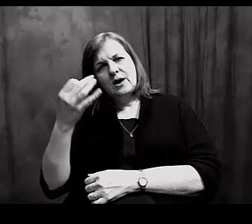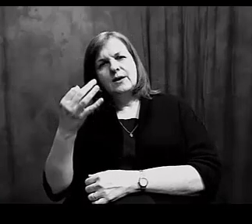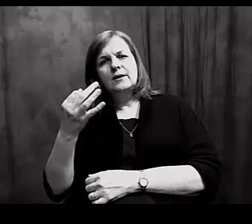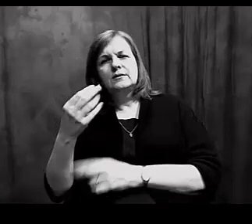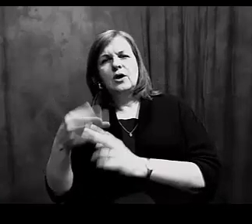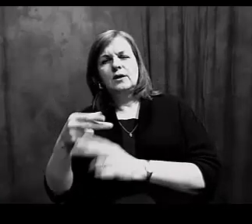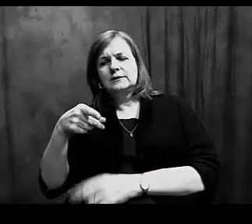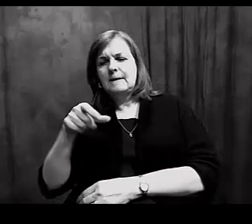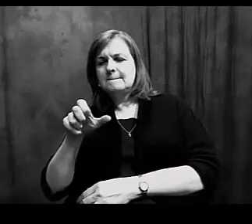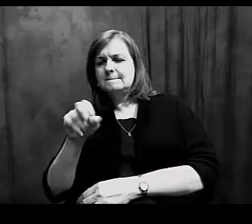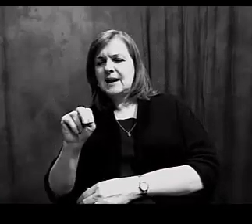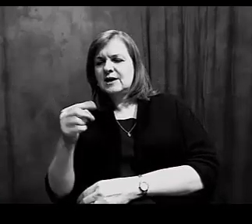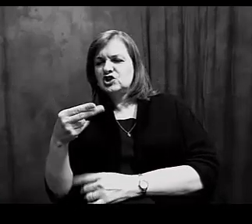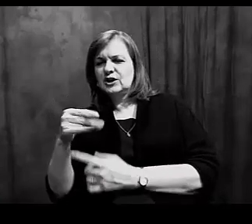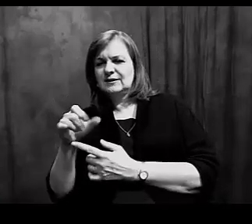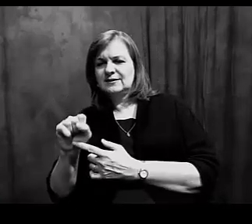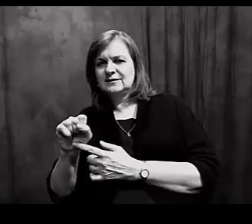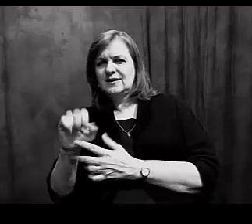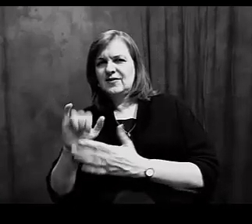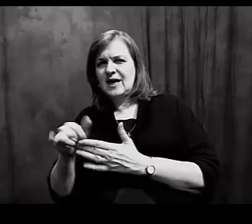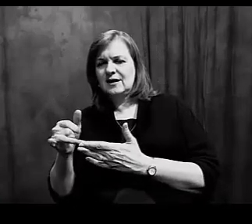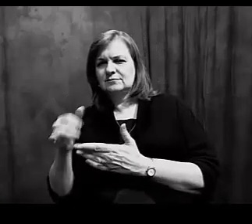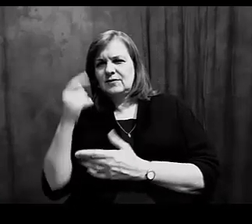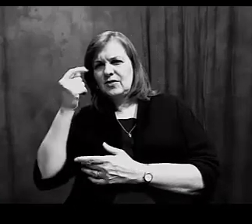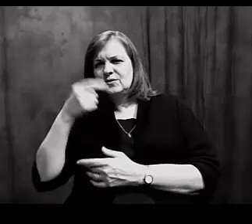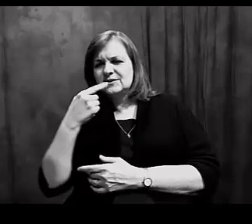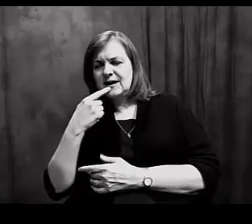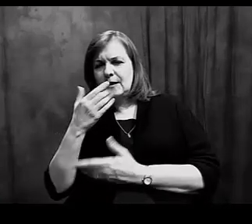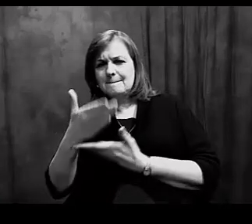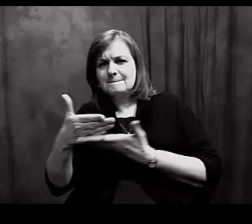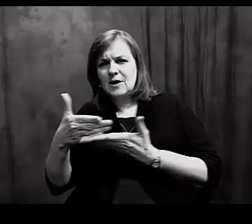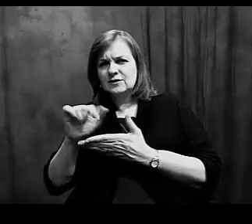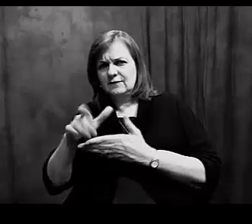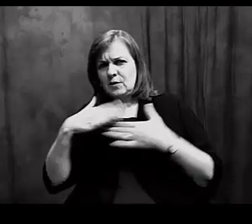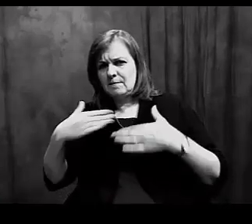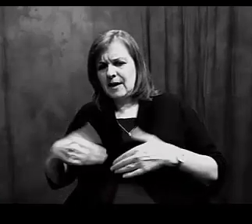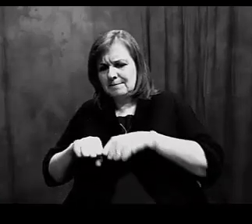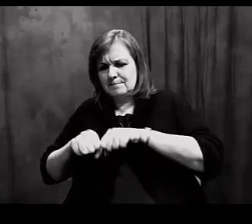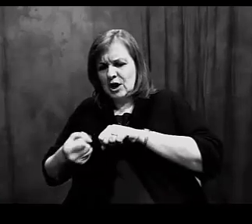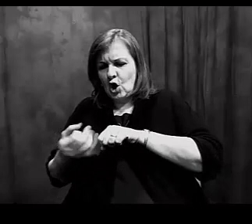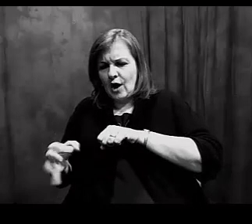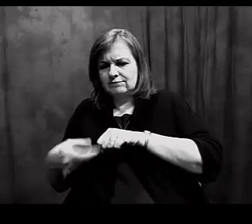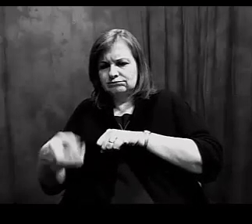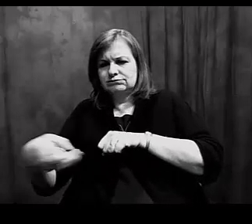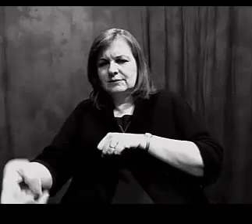that was a theory by Aristotle suggesting that pieces of you break off to form an offspring